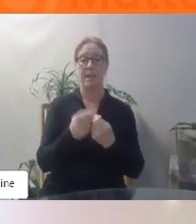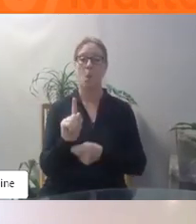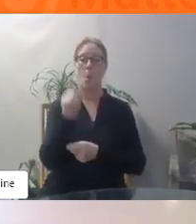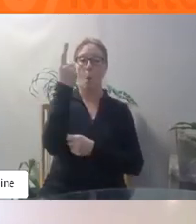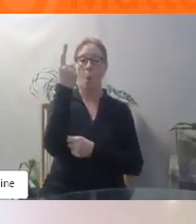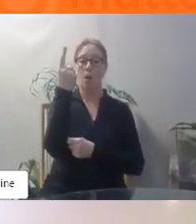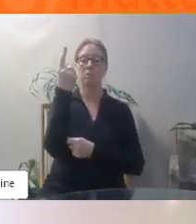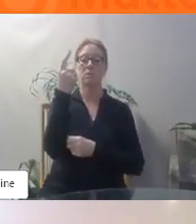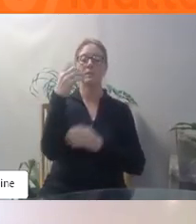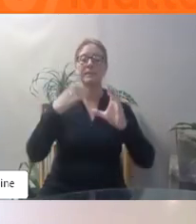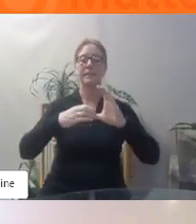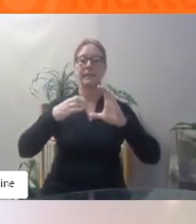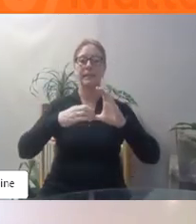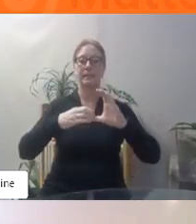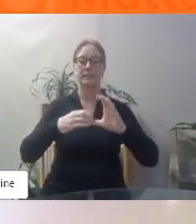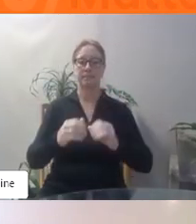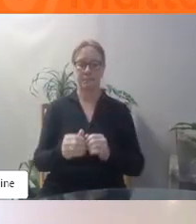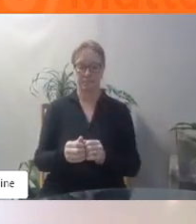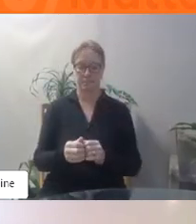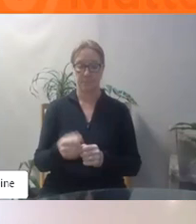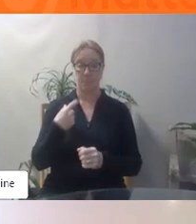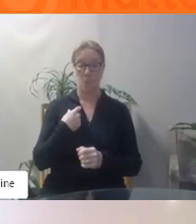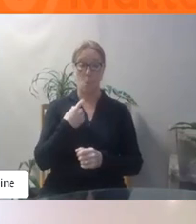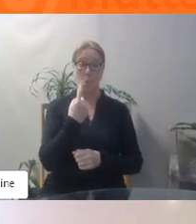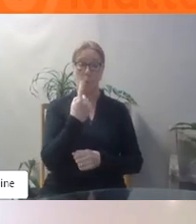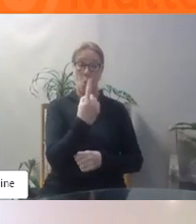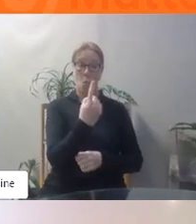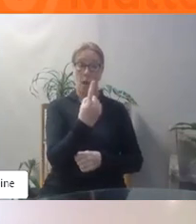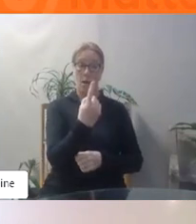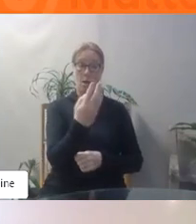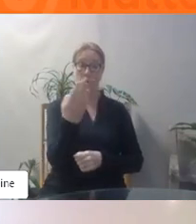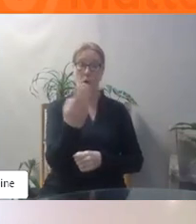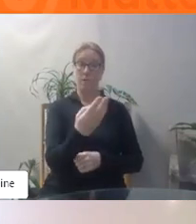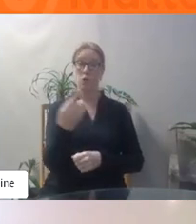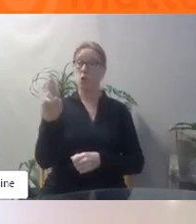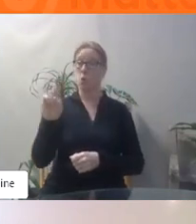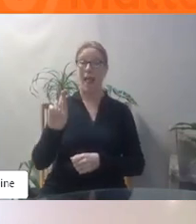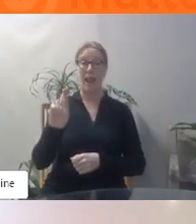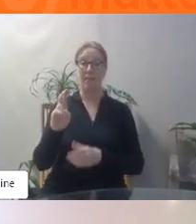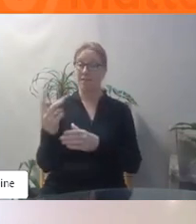Action. We are one of 12 independent early intervention providers around